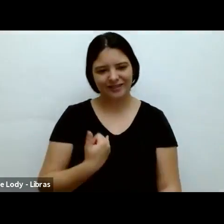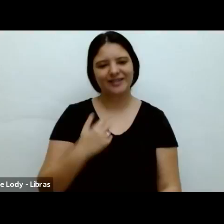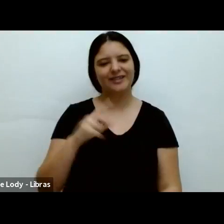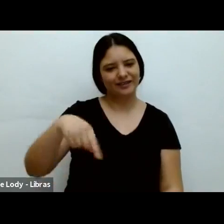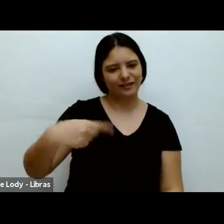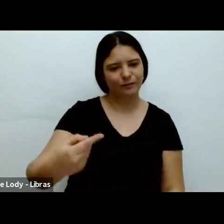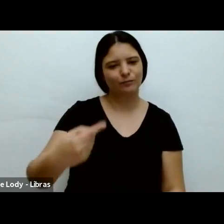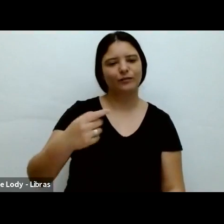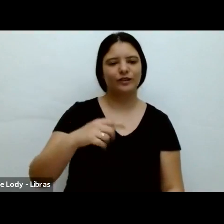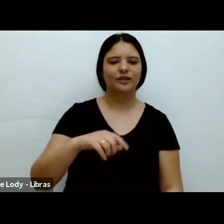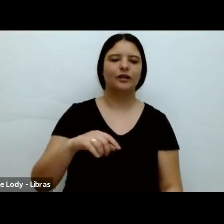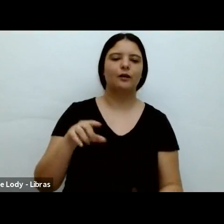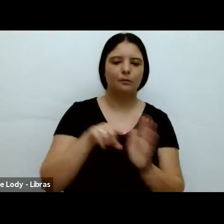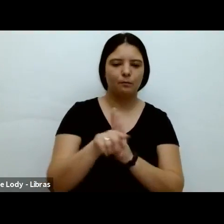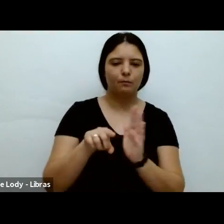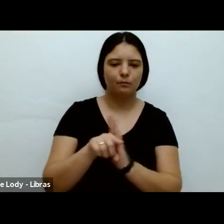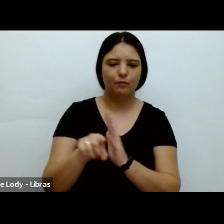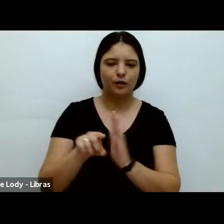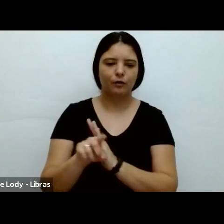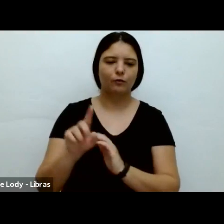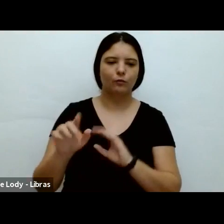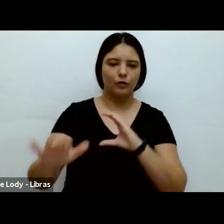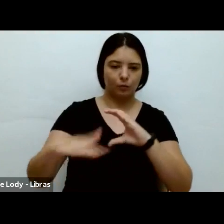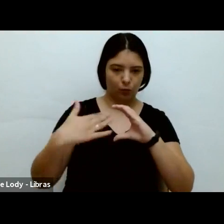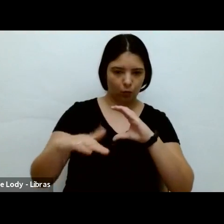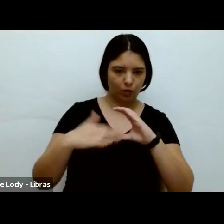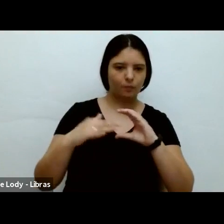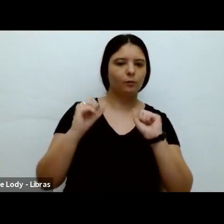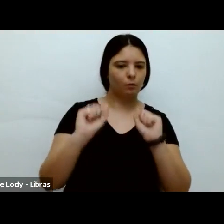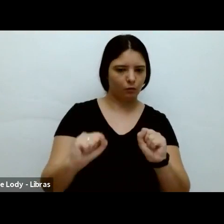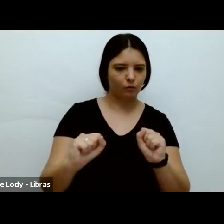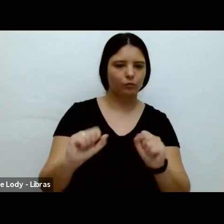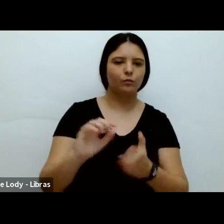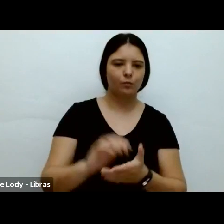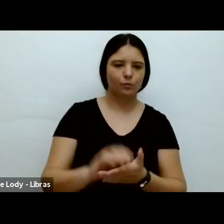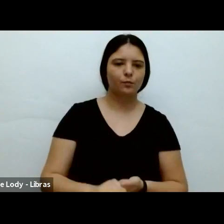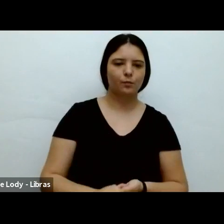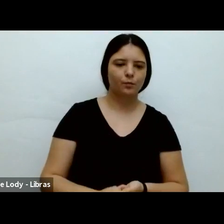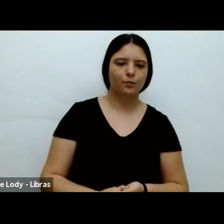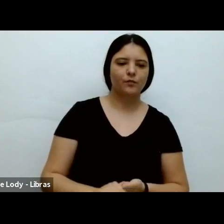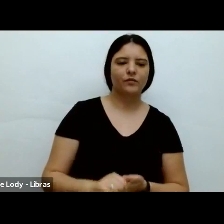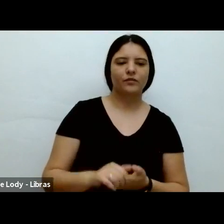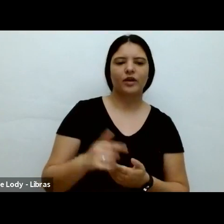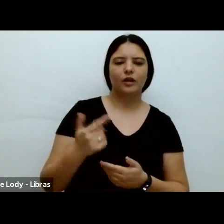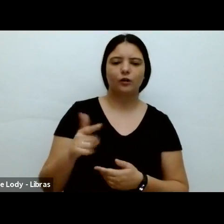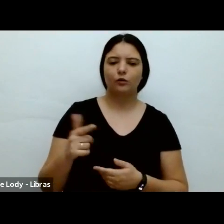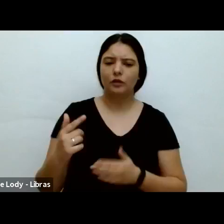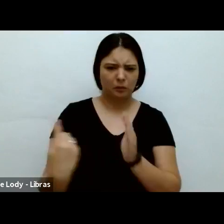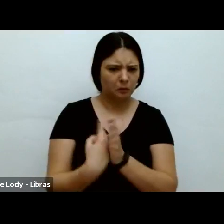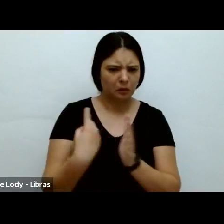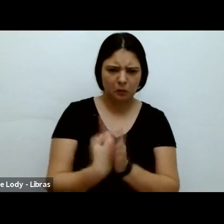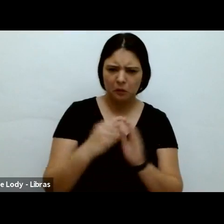Anybody else. some more some more questions. We some more questions. We do but I. I was just told that was just told that we don't have